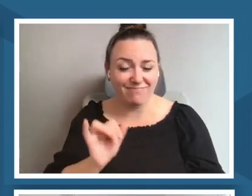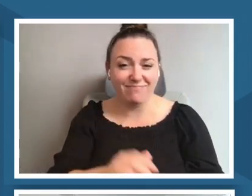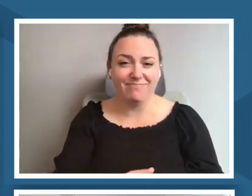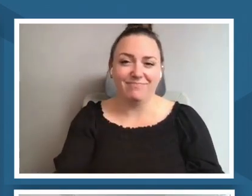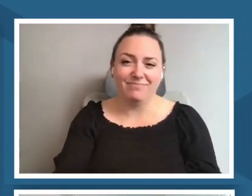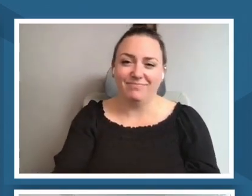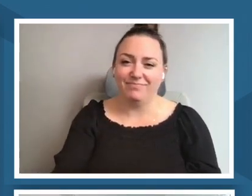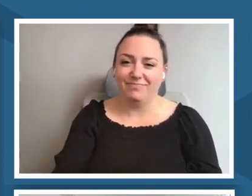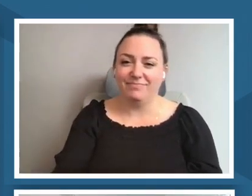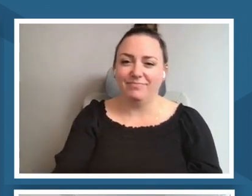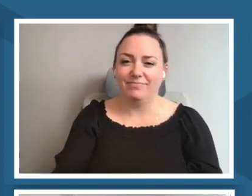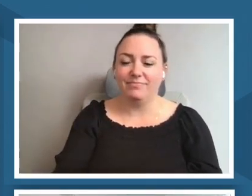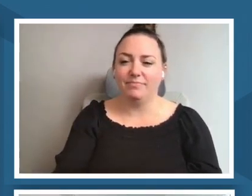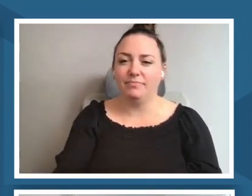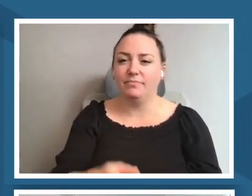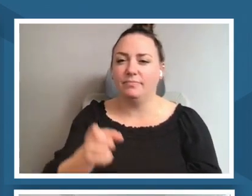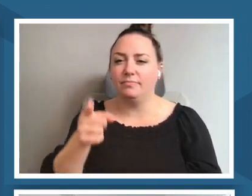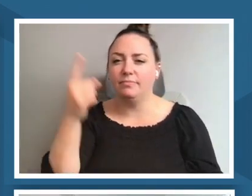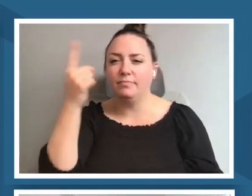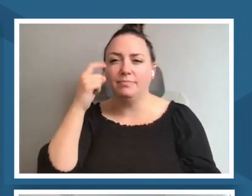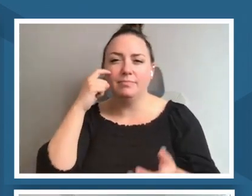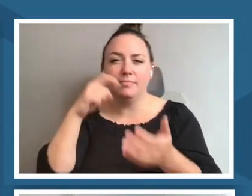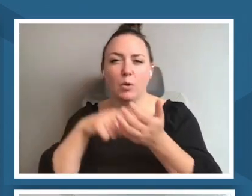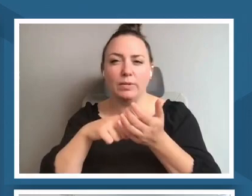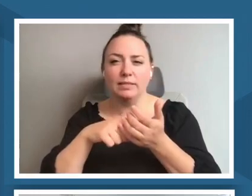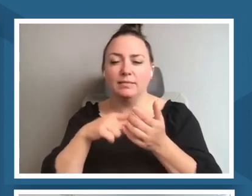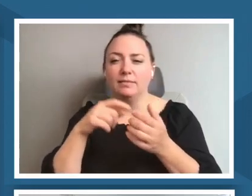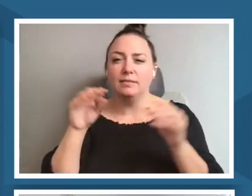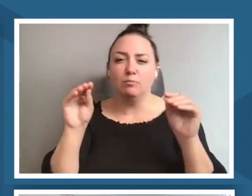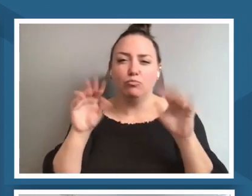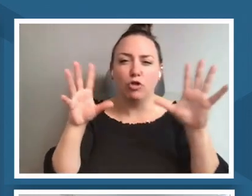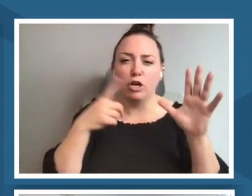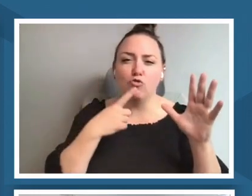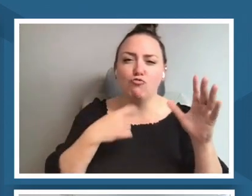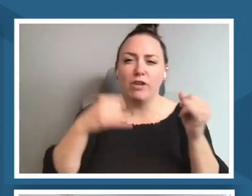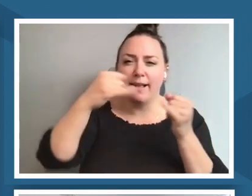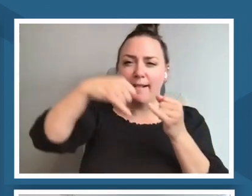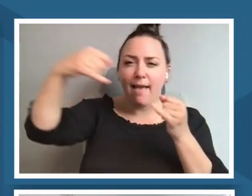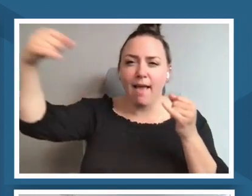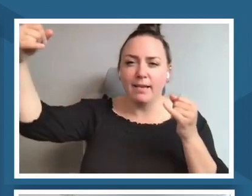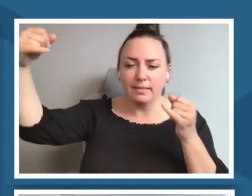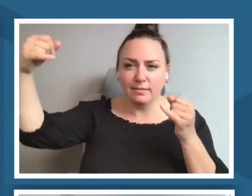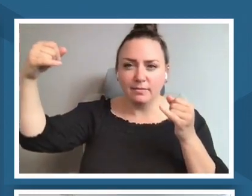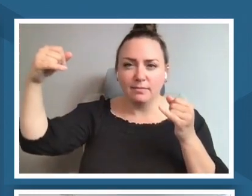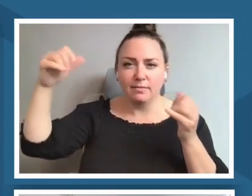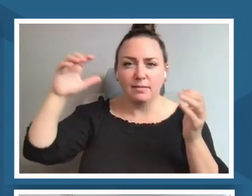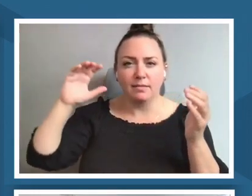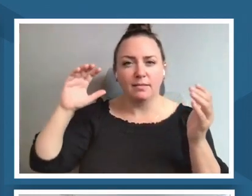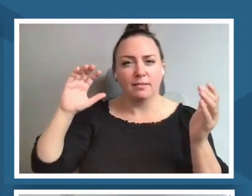someone's noticing the bright